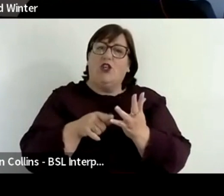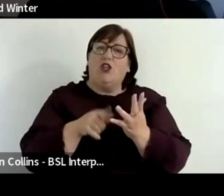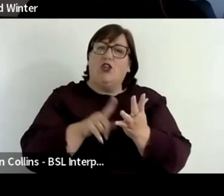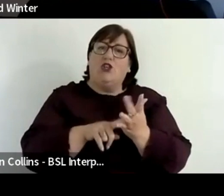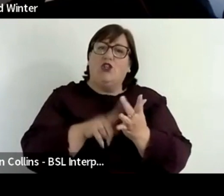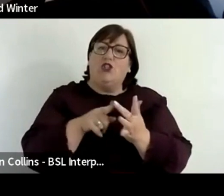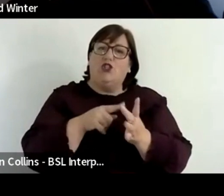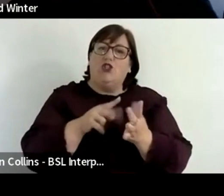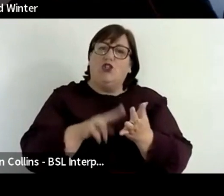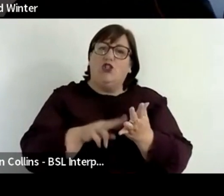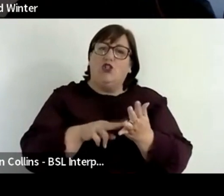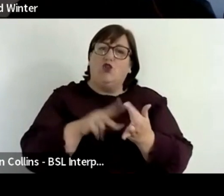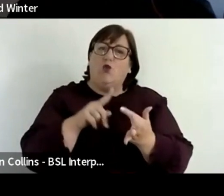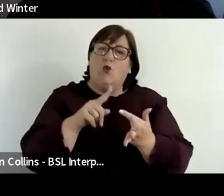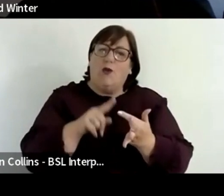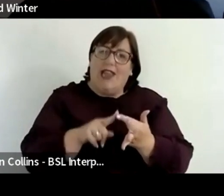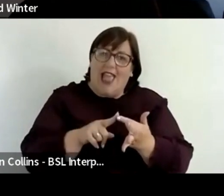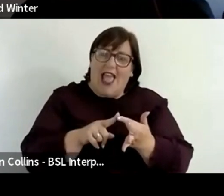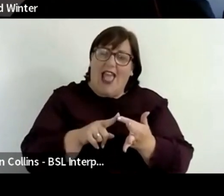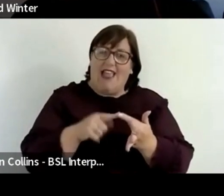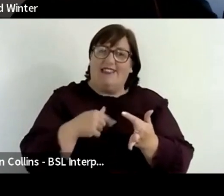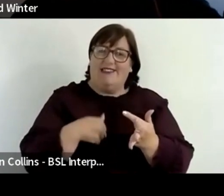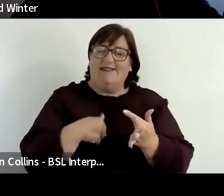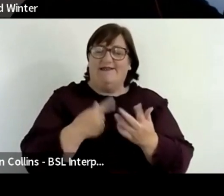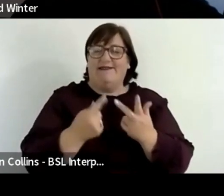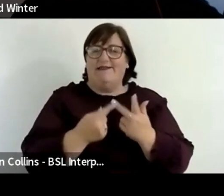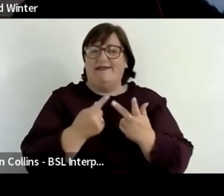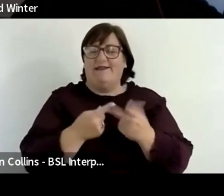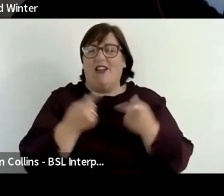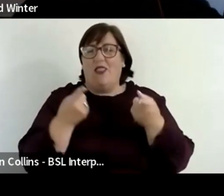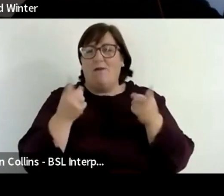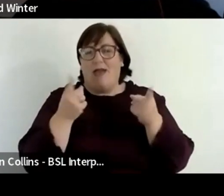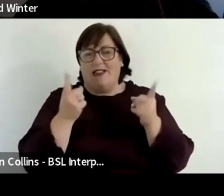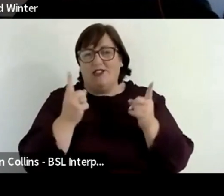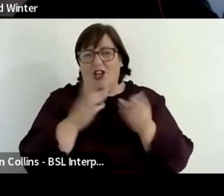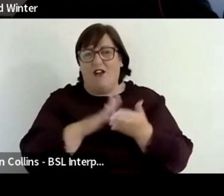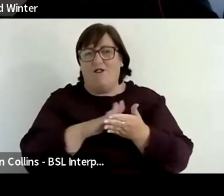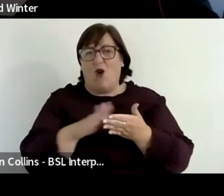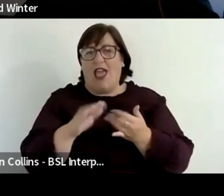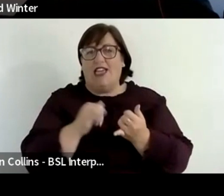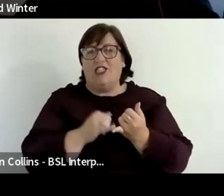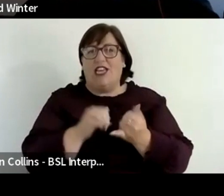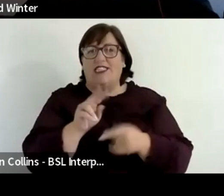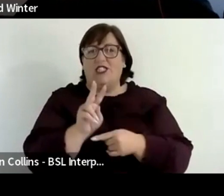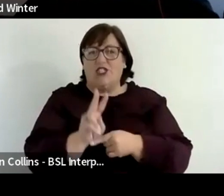at HS2 in our London property department. I'm also a health and well-being champion